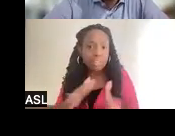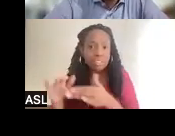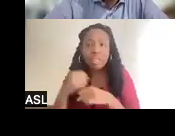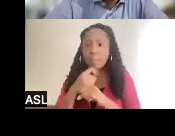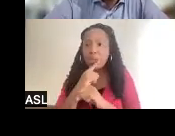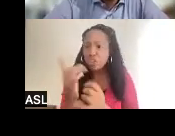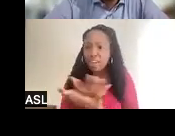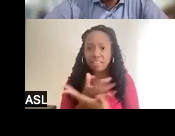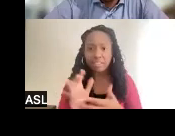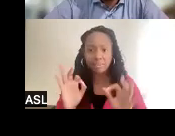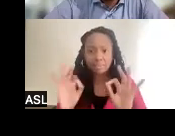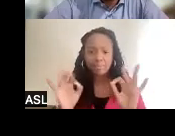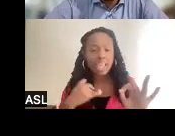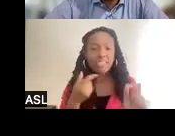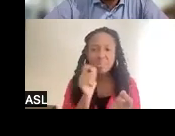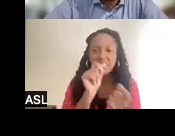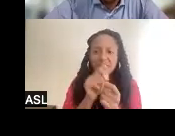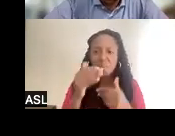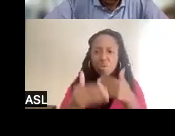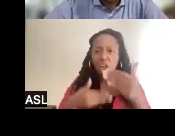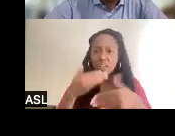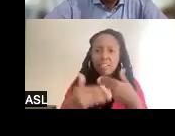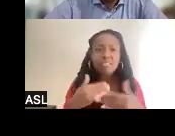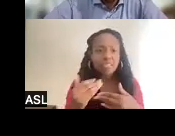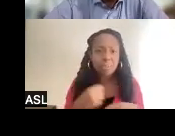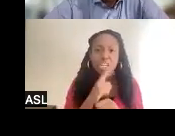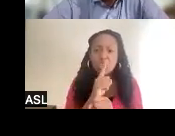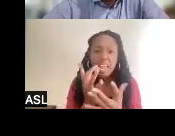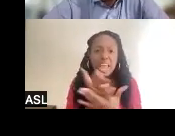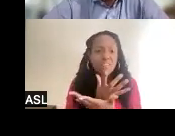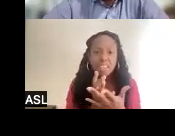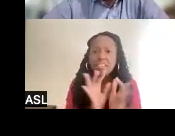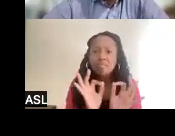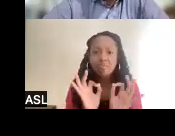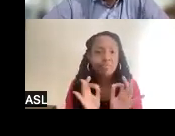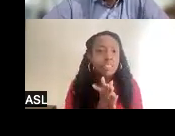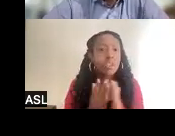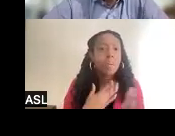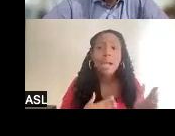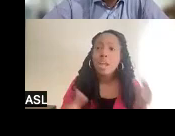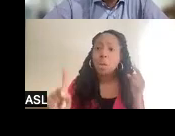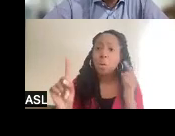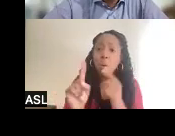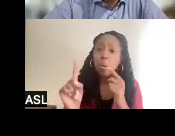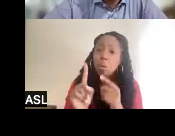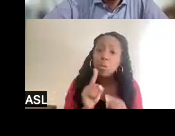right and there's a very specific process to it and my goal is to make sure that we're covering